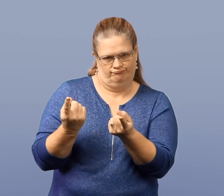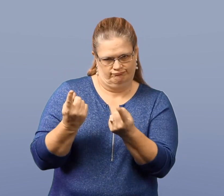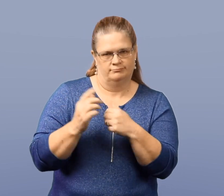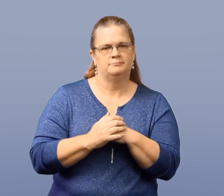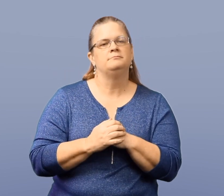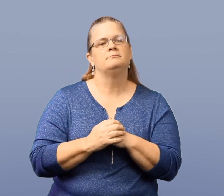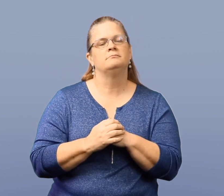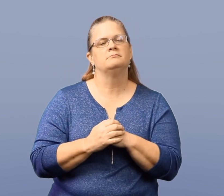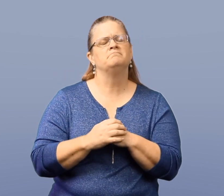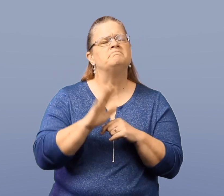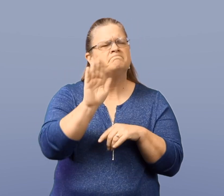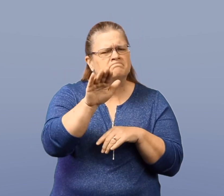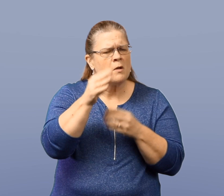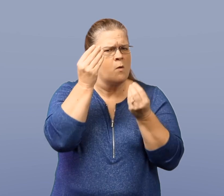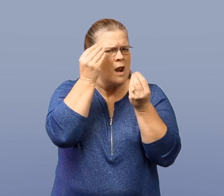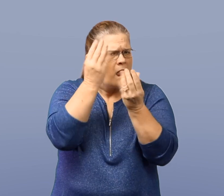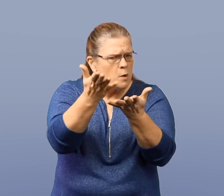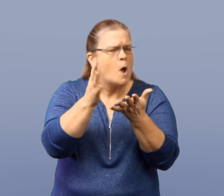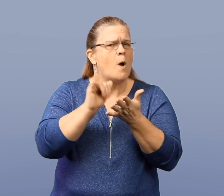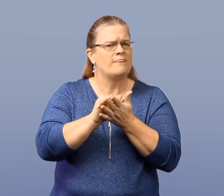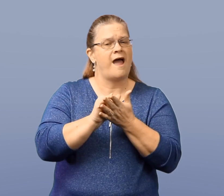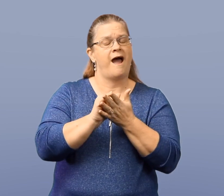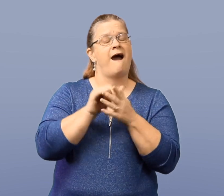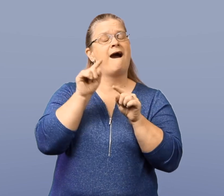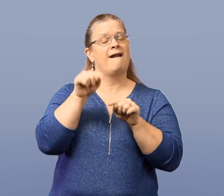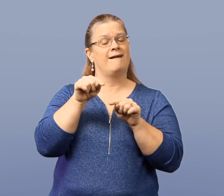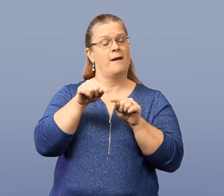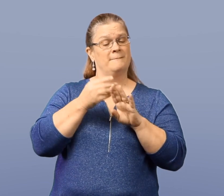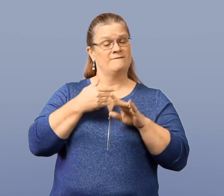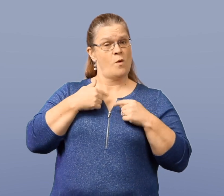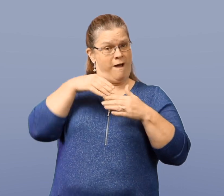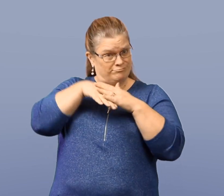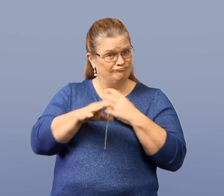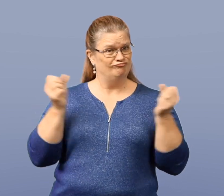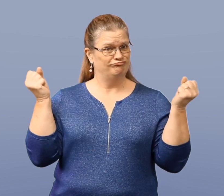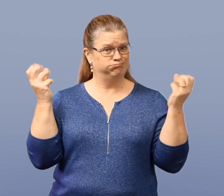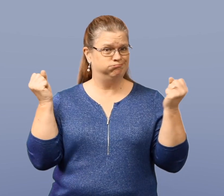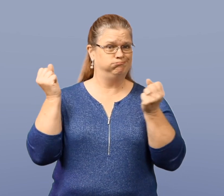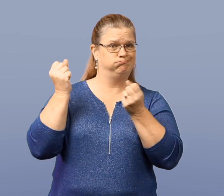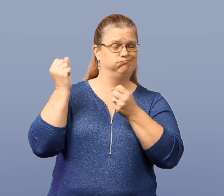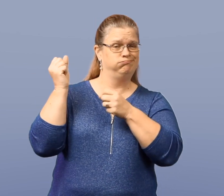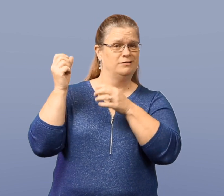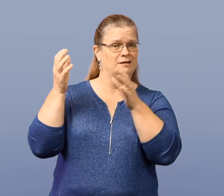I do want to let you know that before I get into today's webinar,